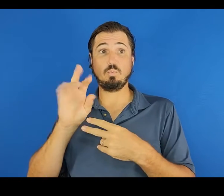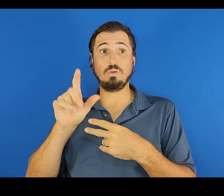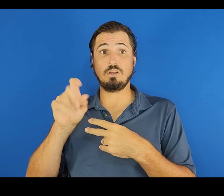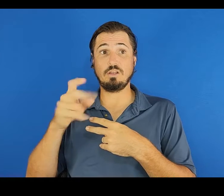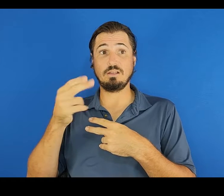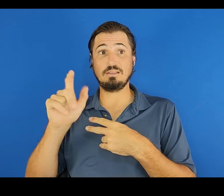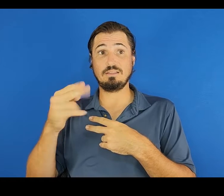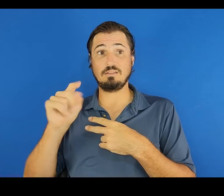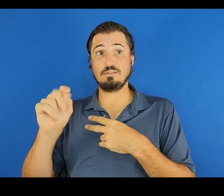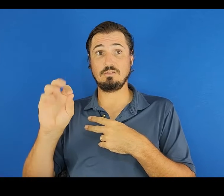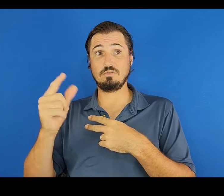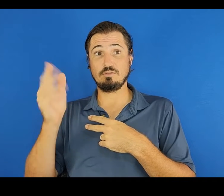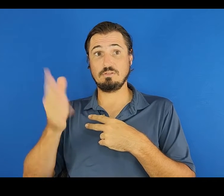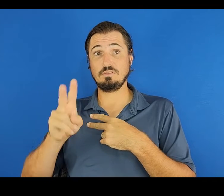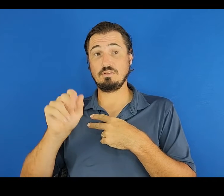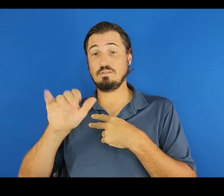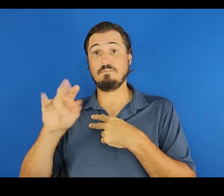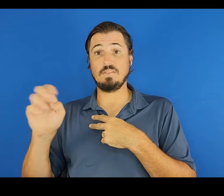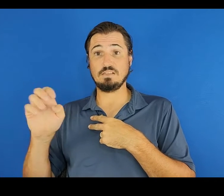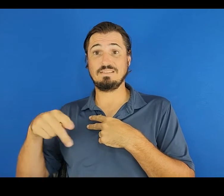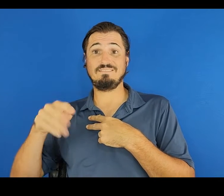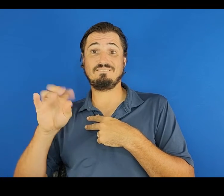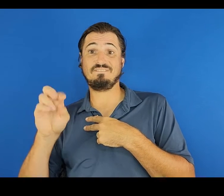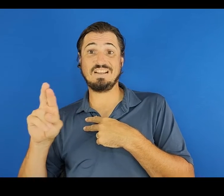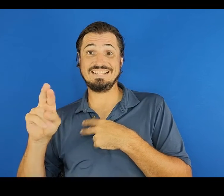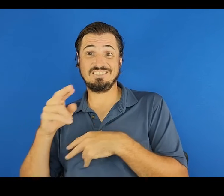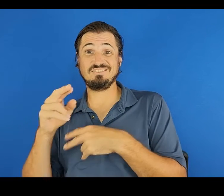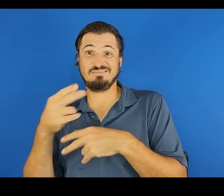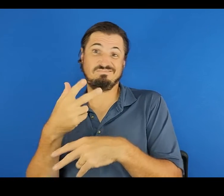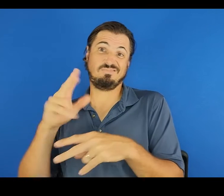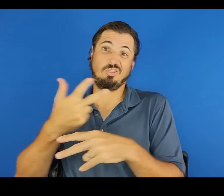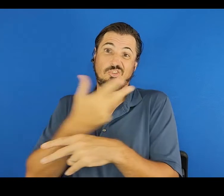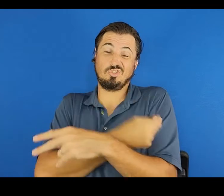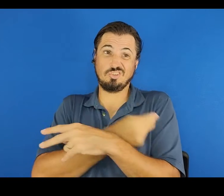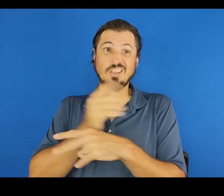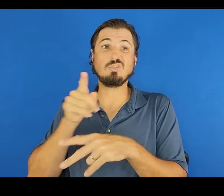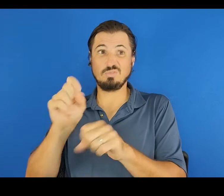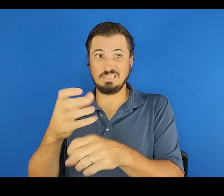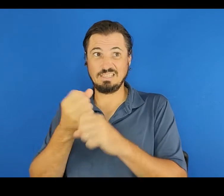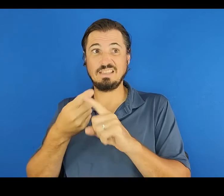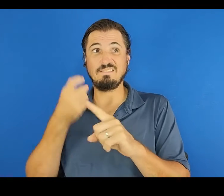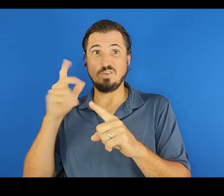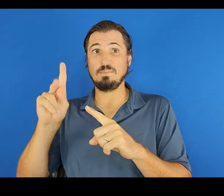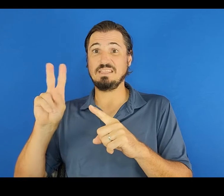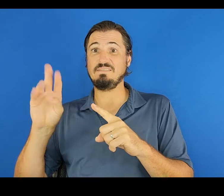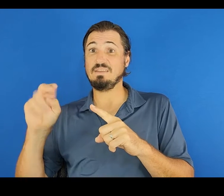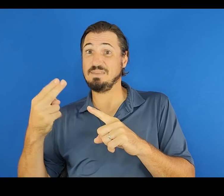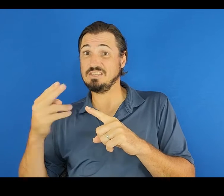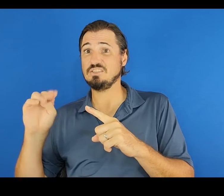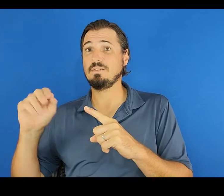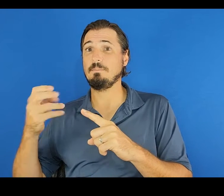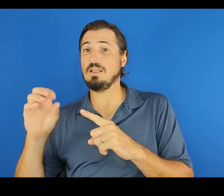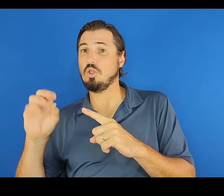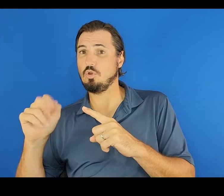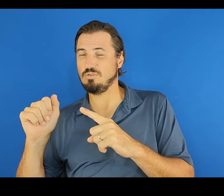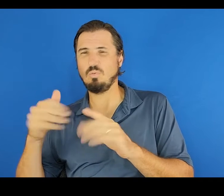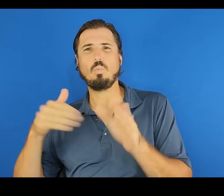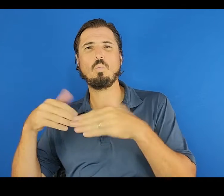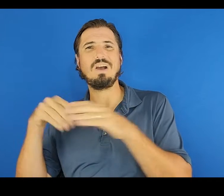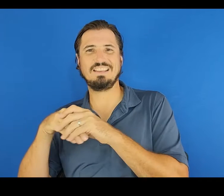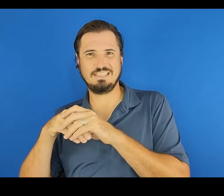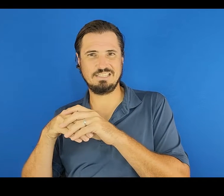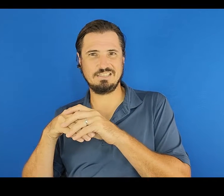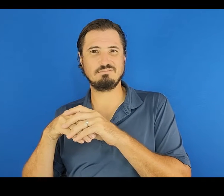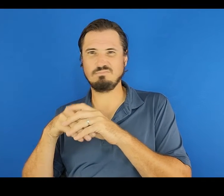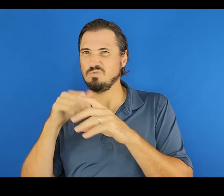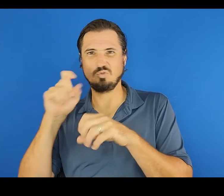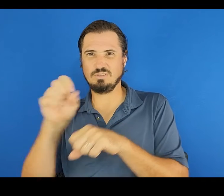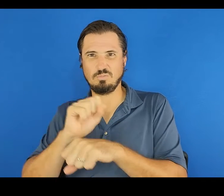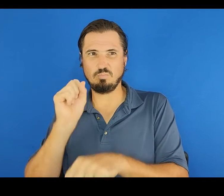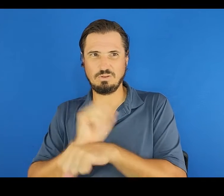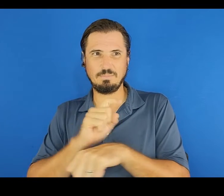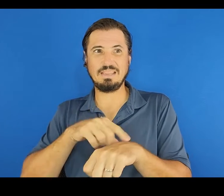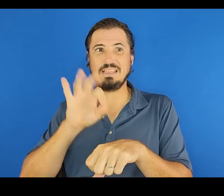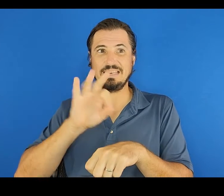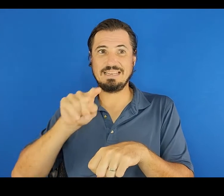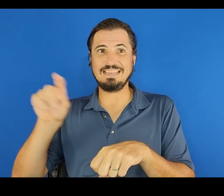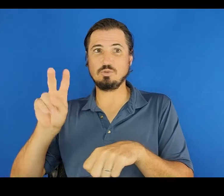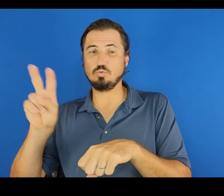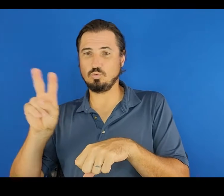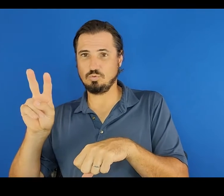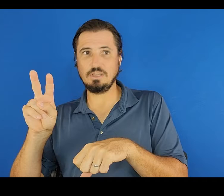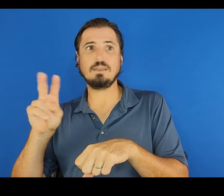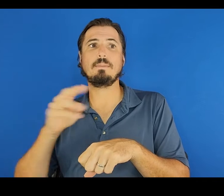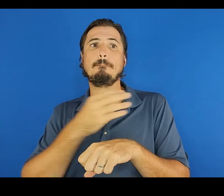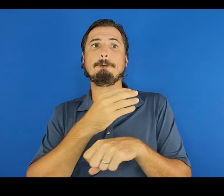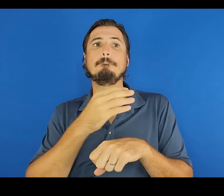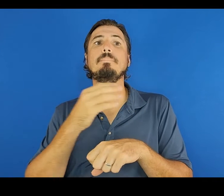Pfizer boosters will also be available at KVMH and Mahelona Hospital, by walk-in only. The clinic at KVMH will be open every Wednesday from 9 a.m. to 2 p.m.., and at Mahelona every Thursday